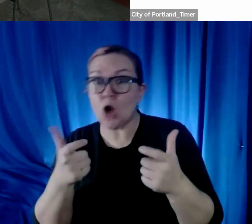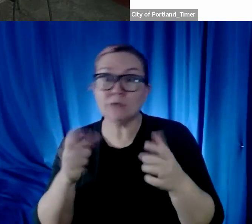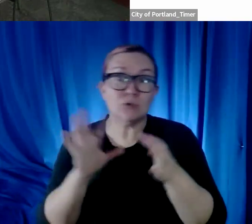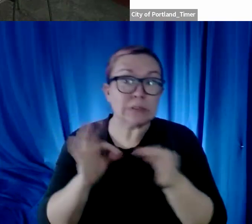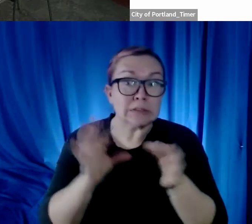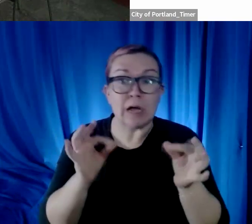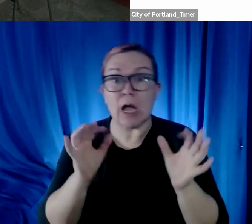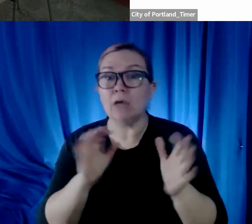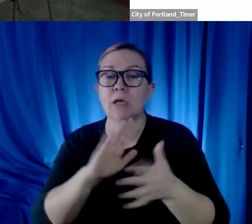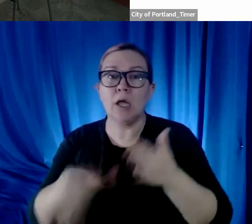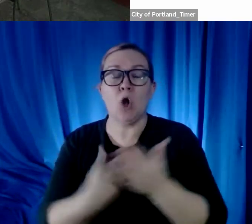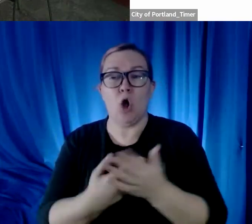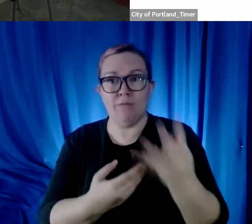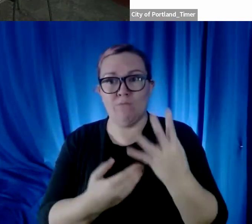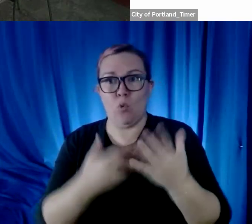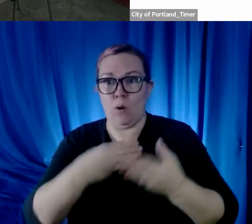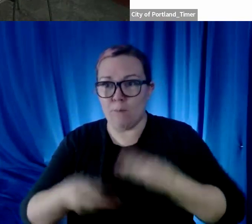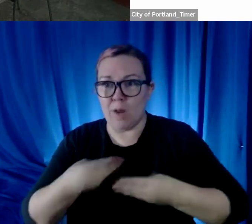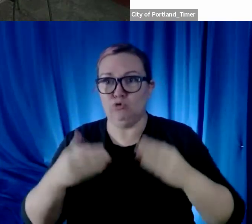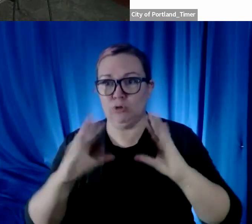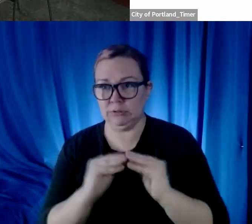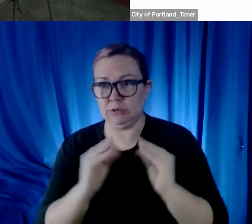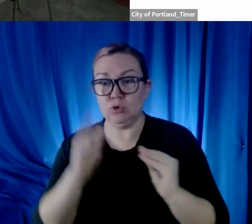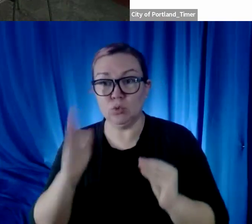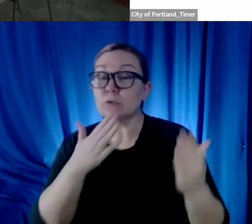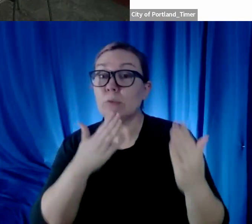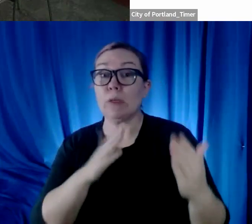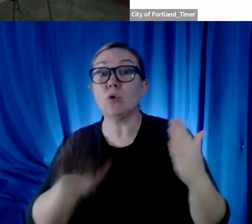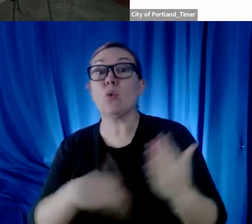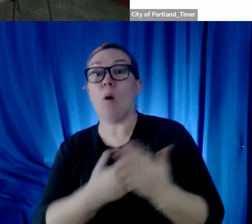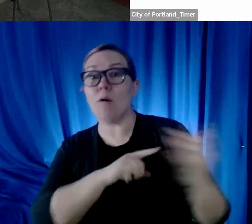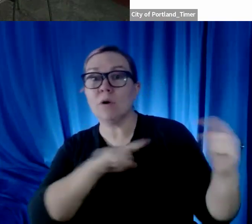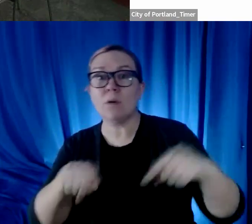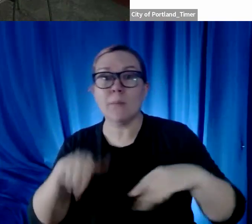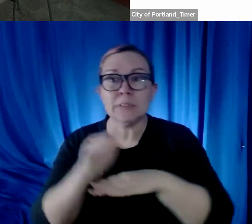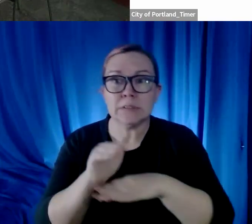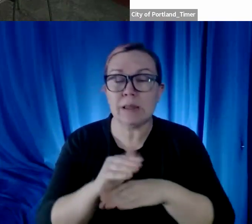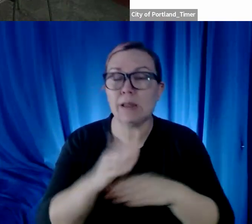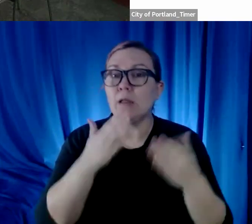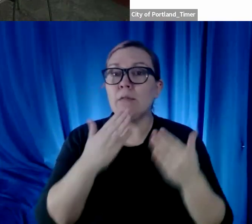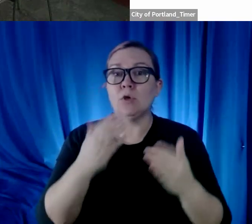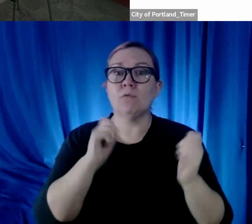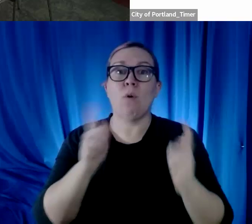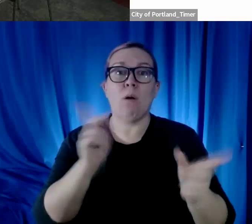At all four budget sessions. So thank you all for being here tonight. And thank you for all who've gone before me.